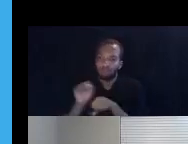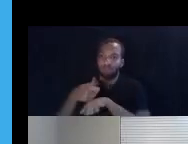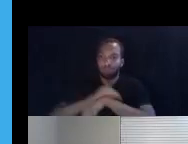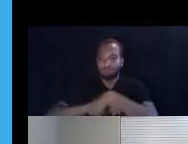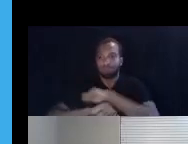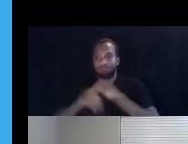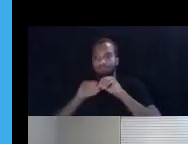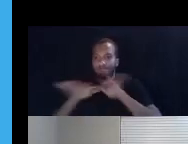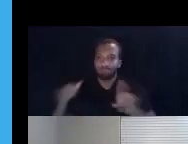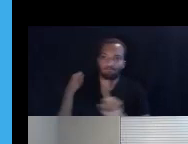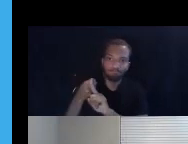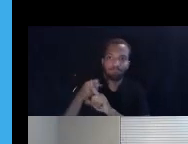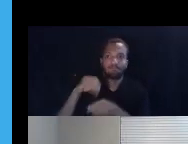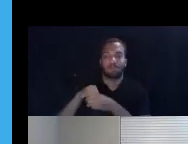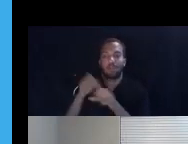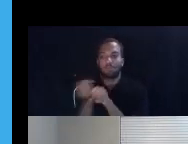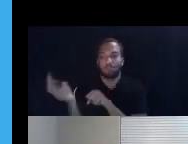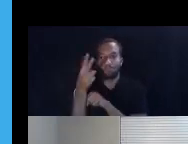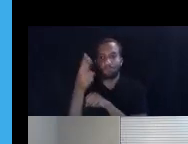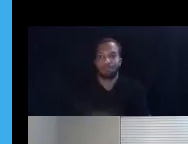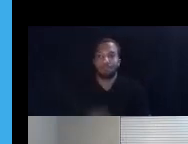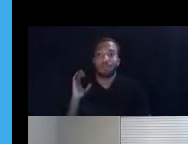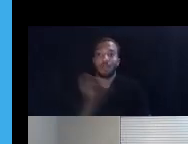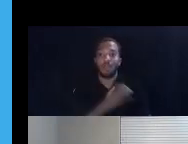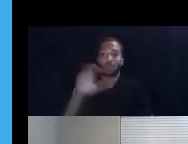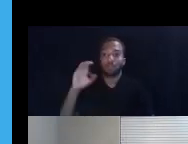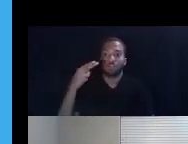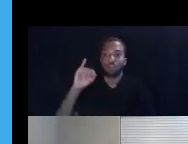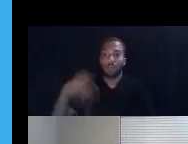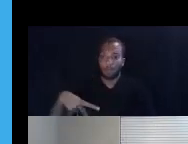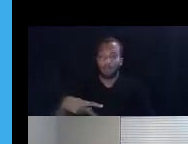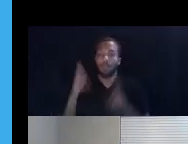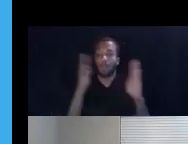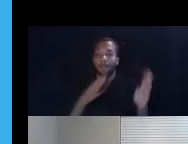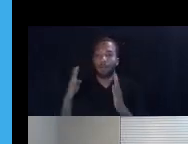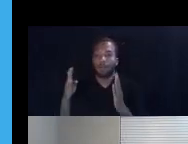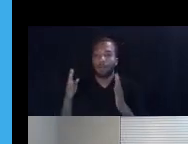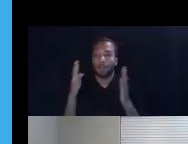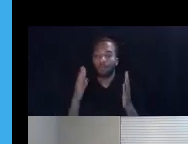So our CHIP is a community plan for action that defines how we,